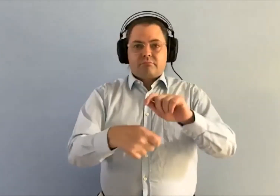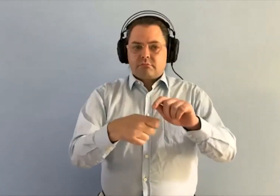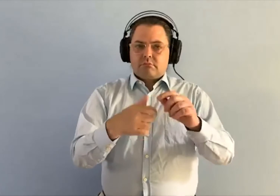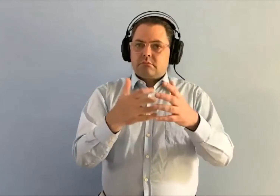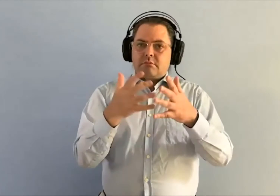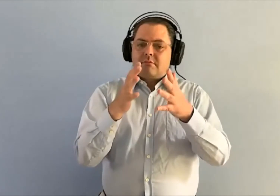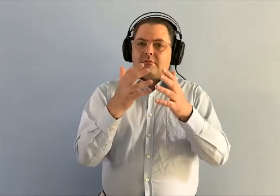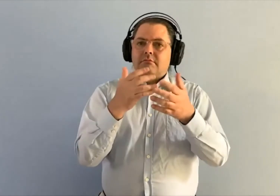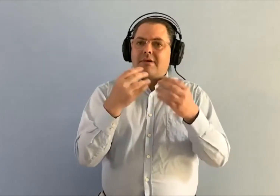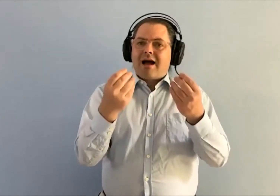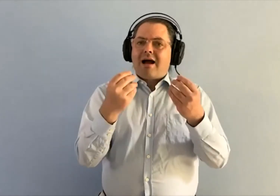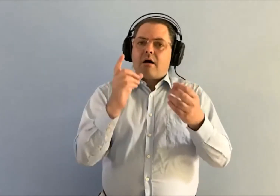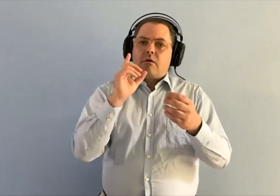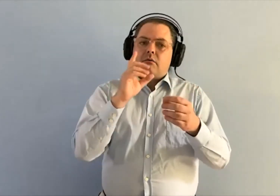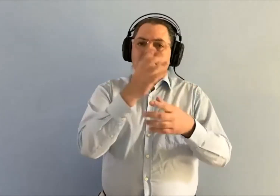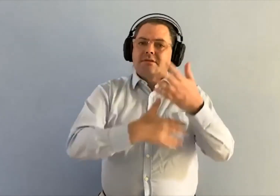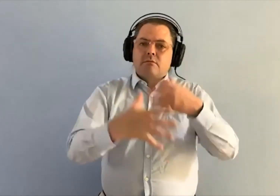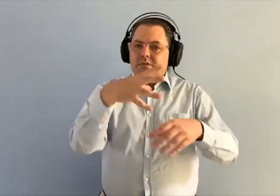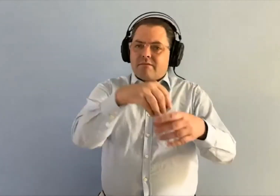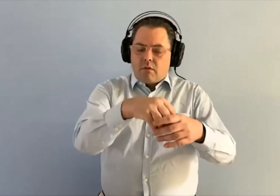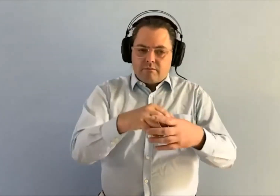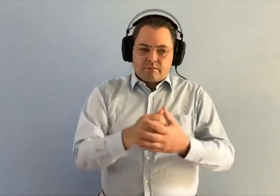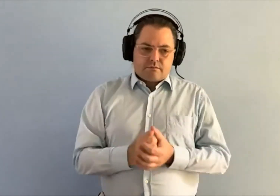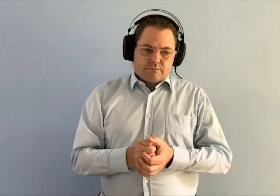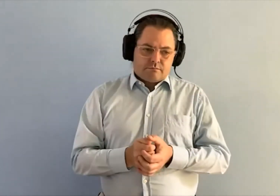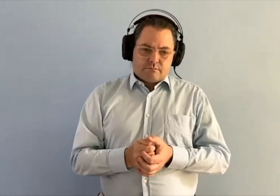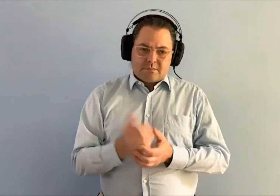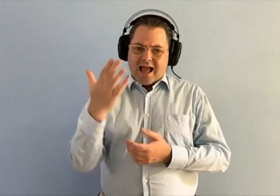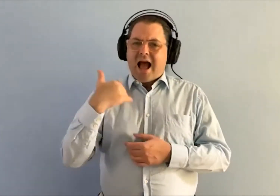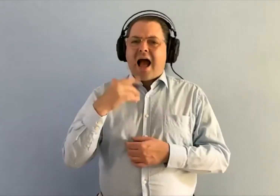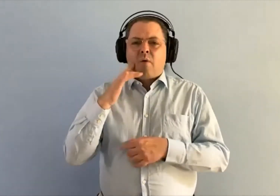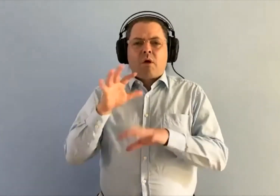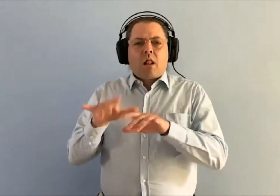persons with disabilities in humanitarian action.